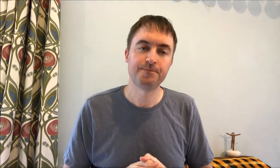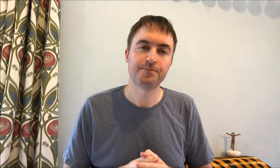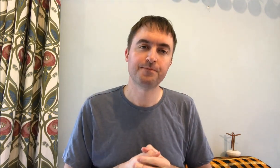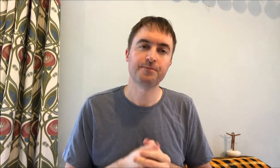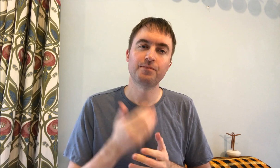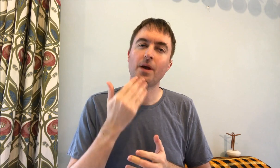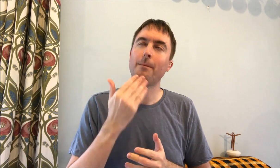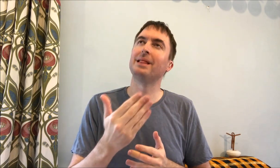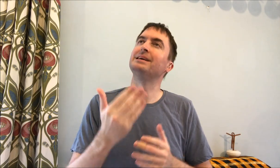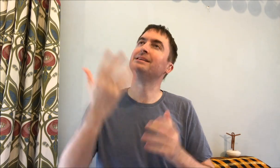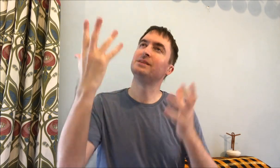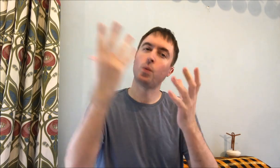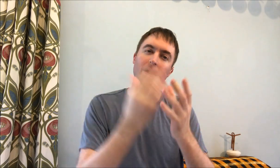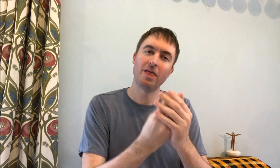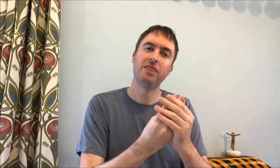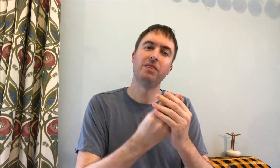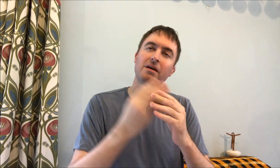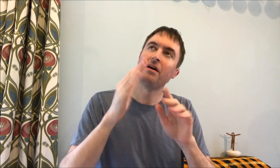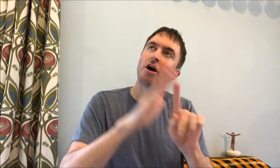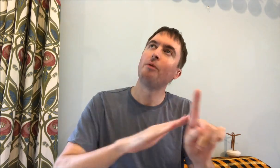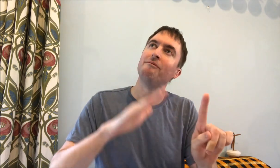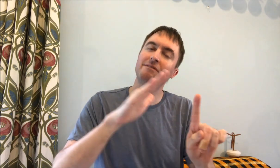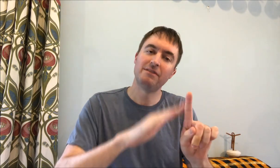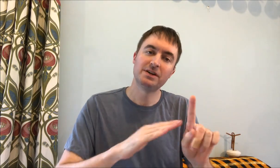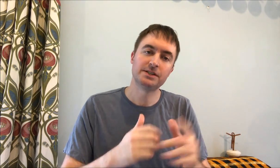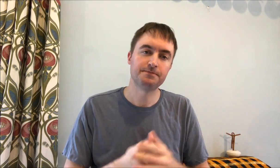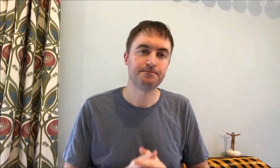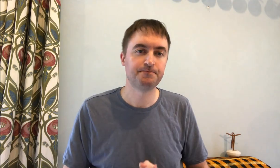Please be with them, and comfort them.